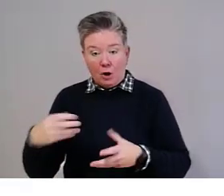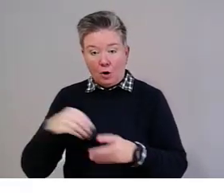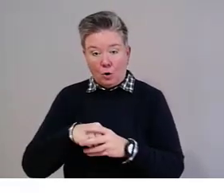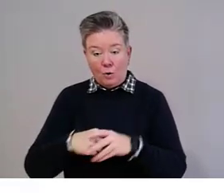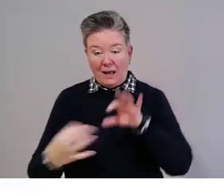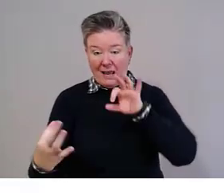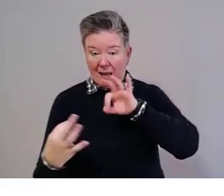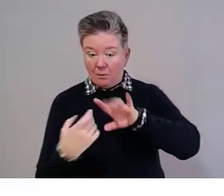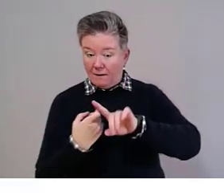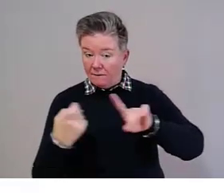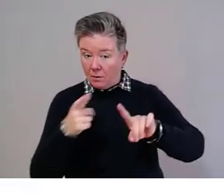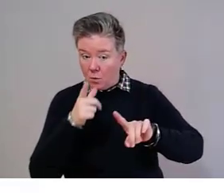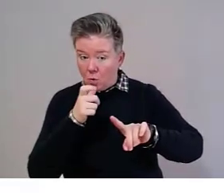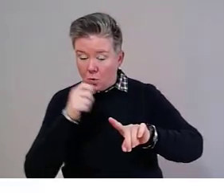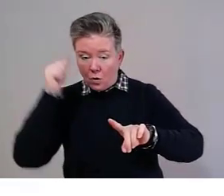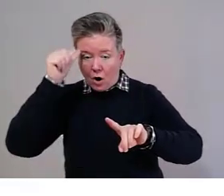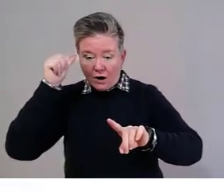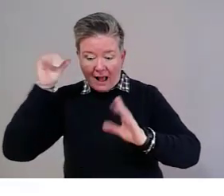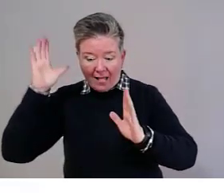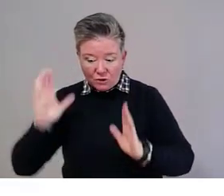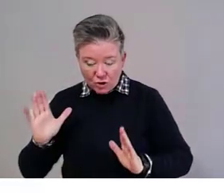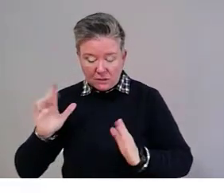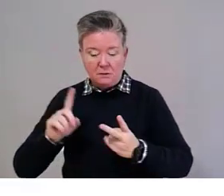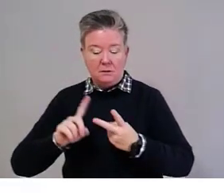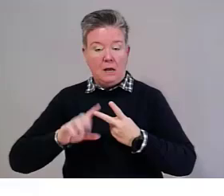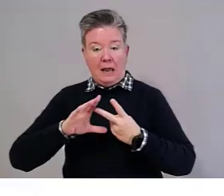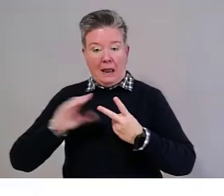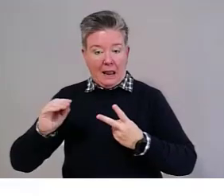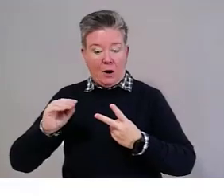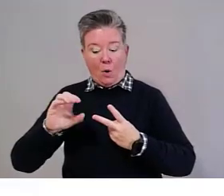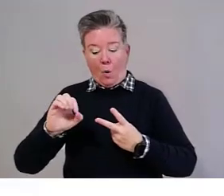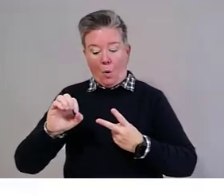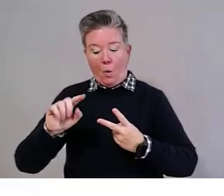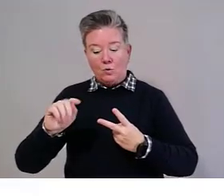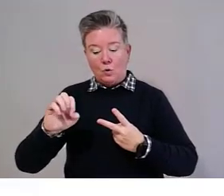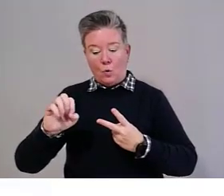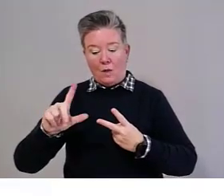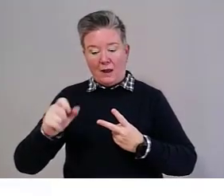from an audiologist and an otolaryngologist